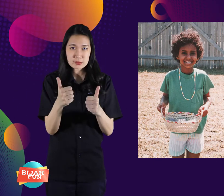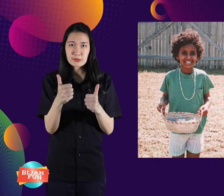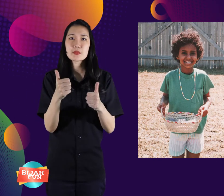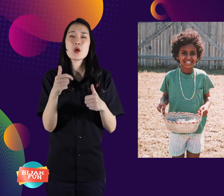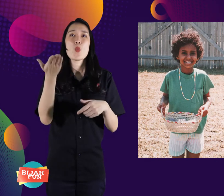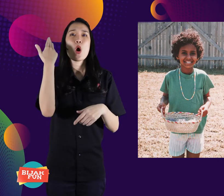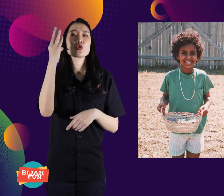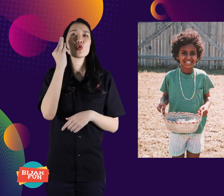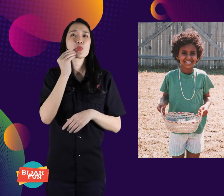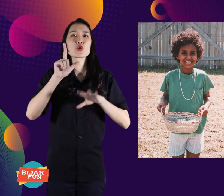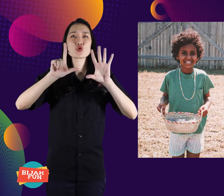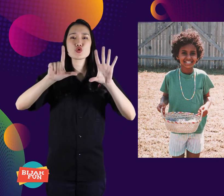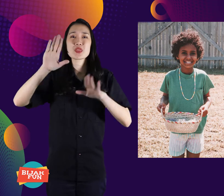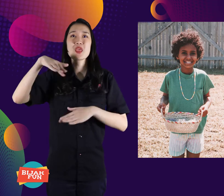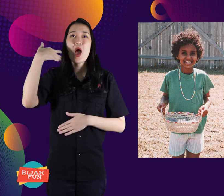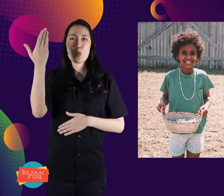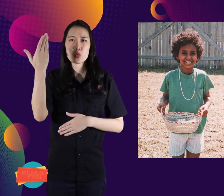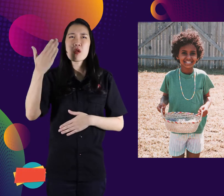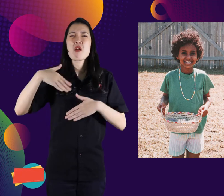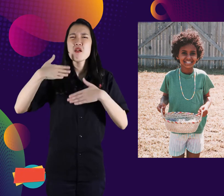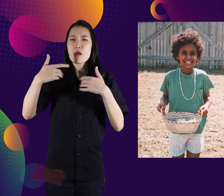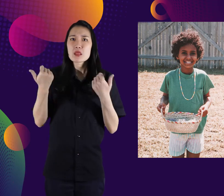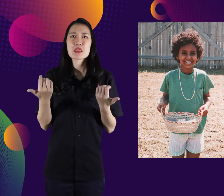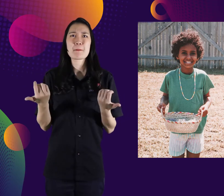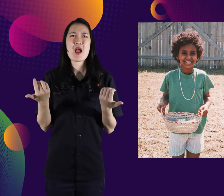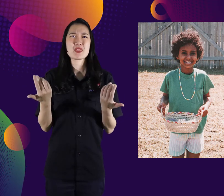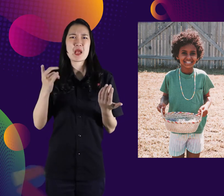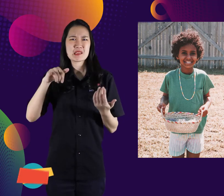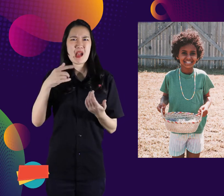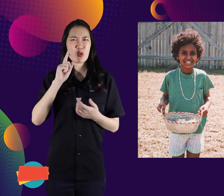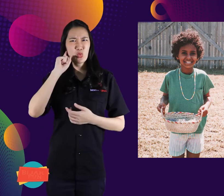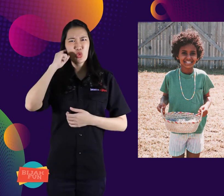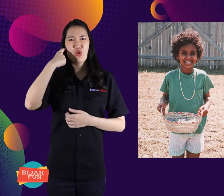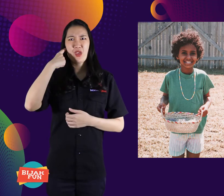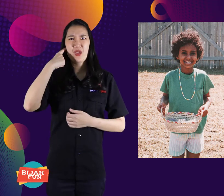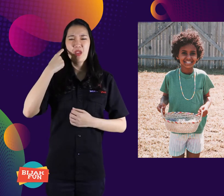It was 7 years old and suddenly became deaf.